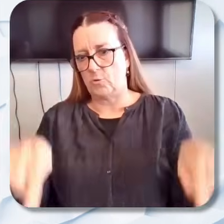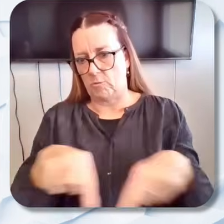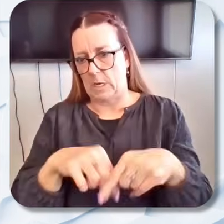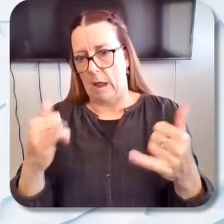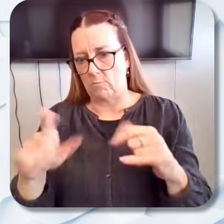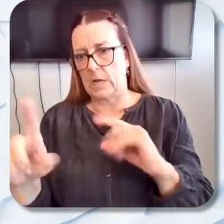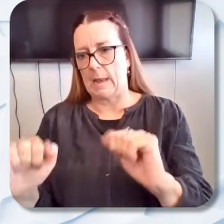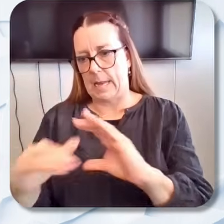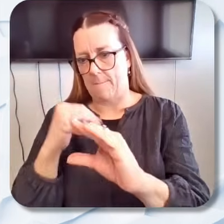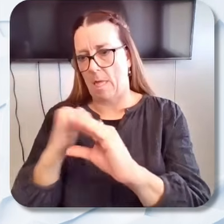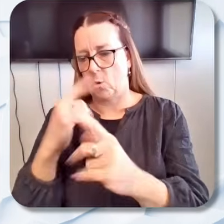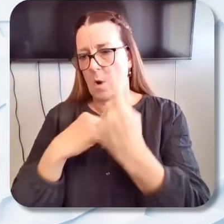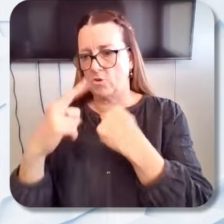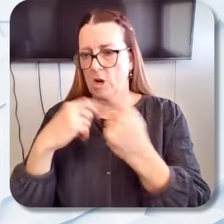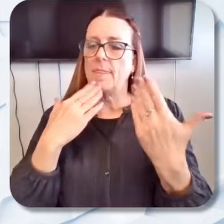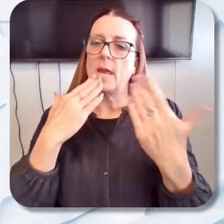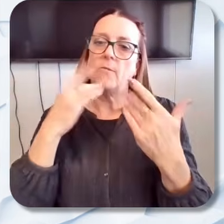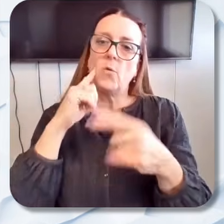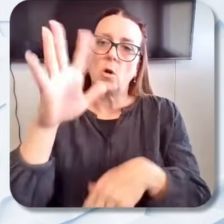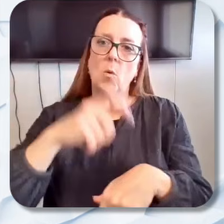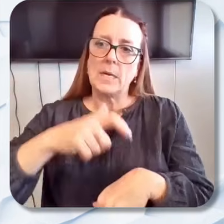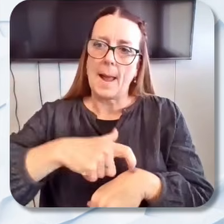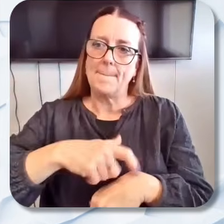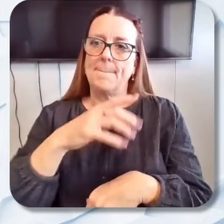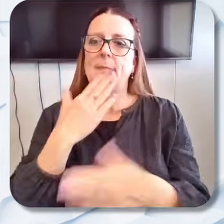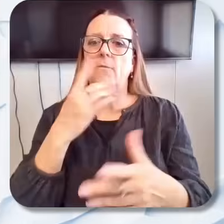So thank you all so much for your time and energy in this space.